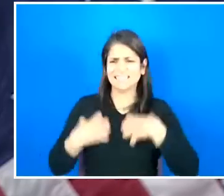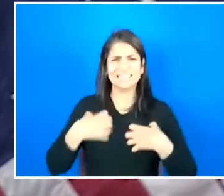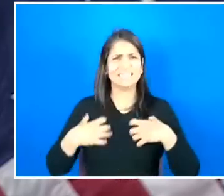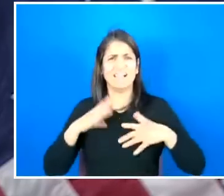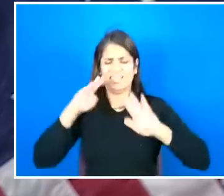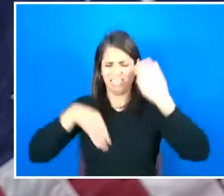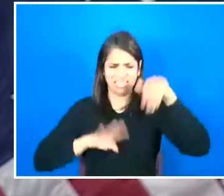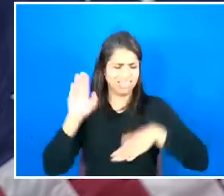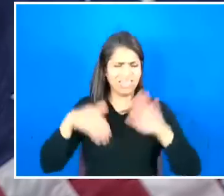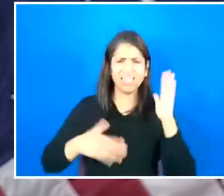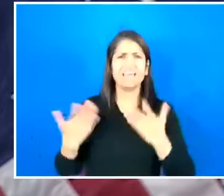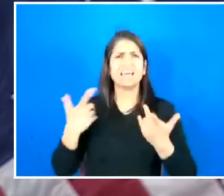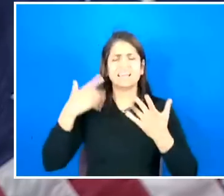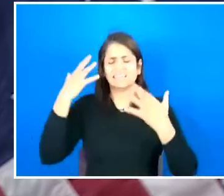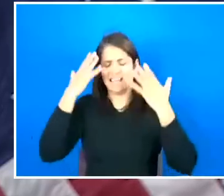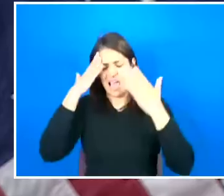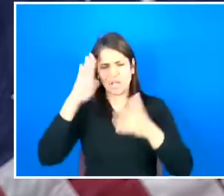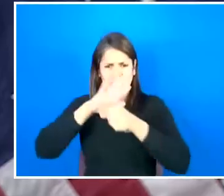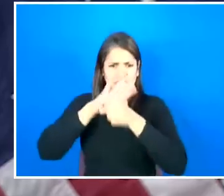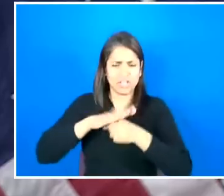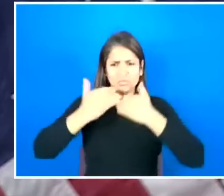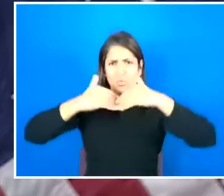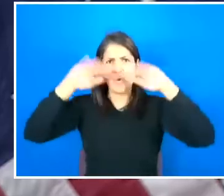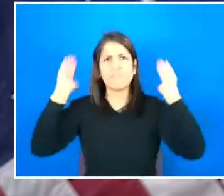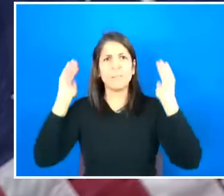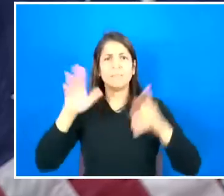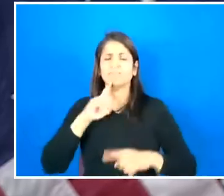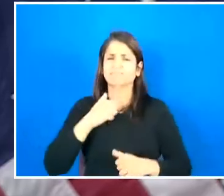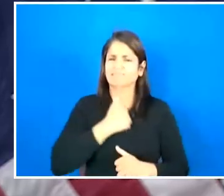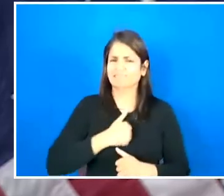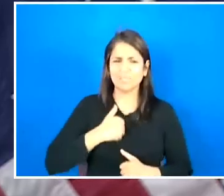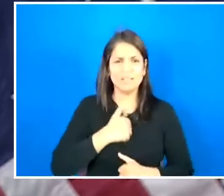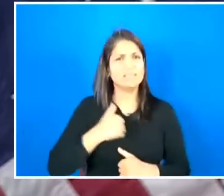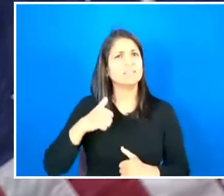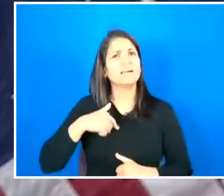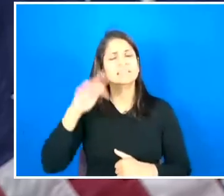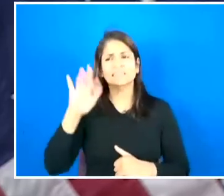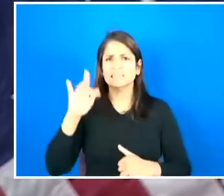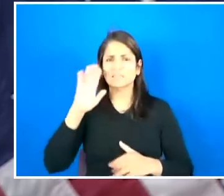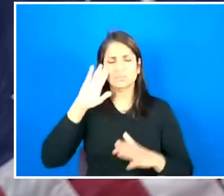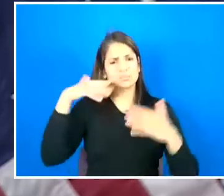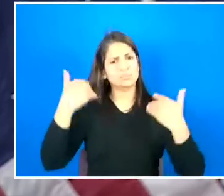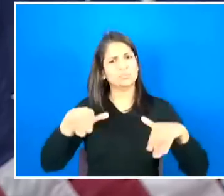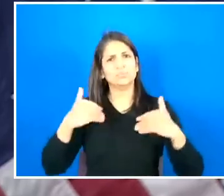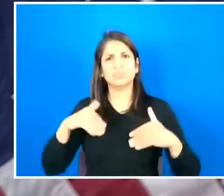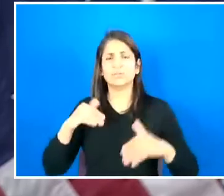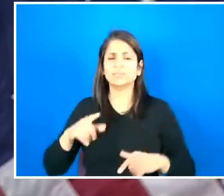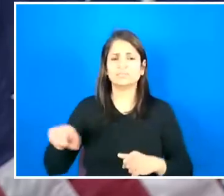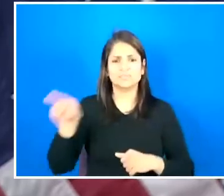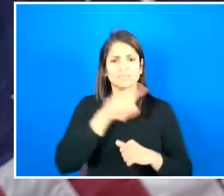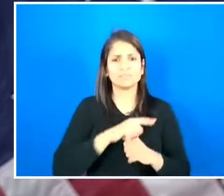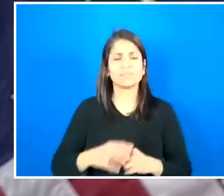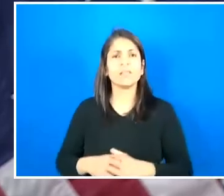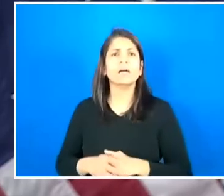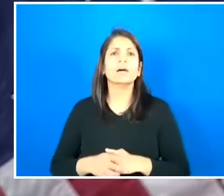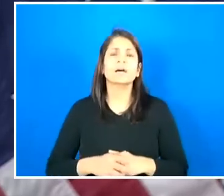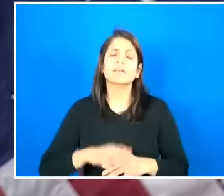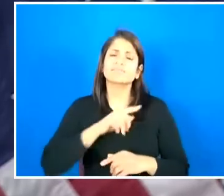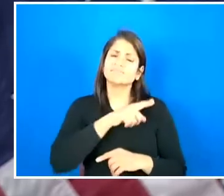RIGHT NOW, GUESS WHAT? WE UNDERSTAND THAT YOU ARE. YOU'RE GOING THROUGH A HELL OF A LOT. FEI ELB AD FOR YOU, I DO,